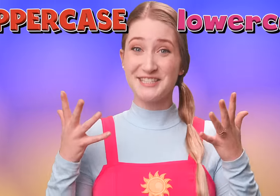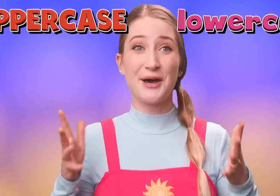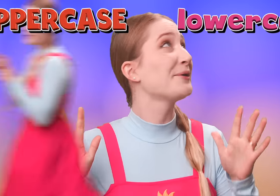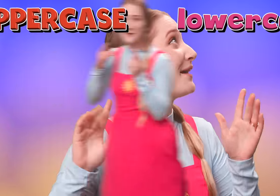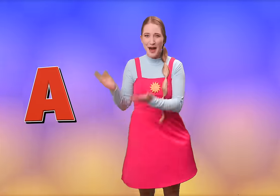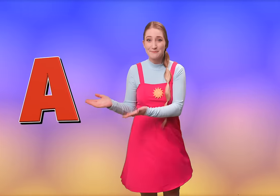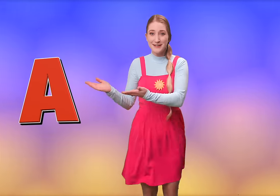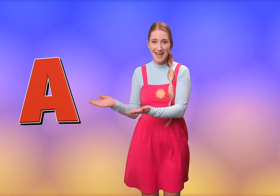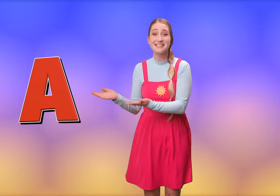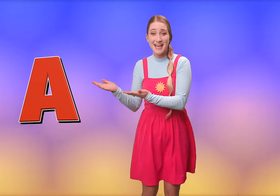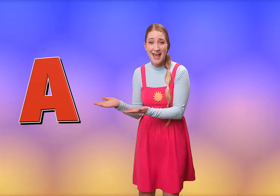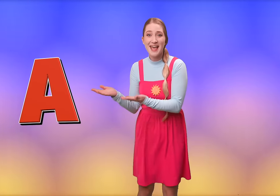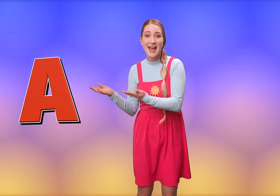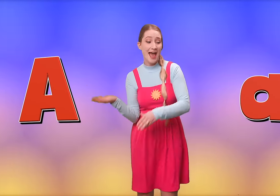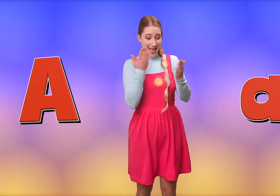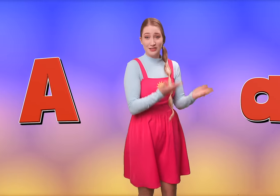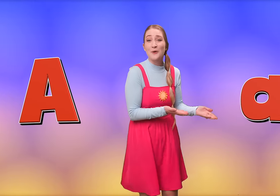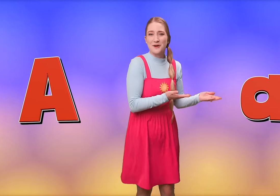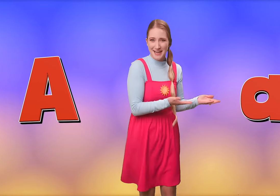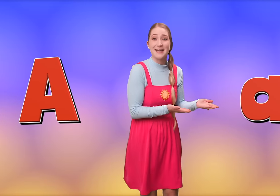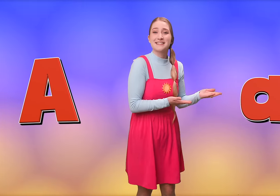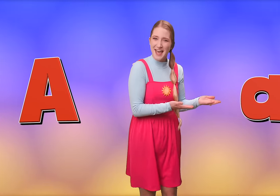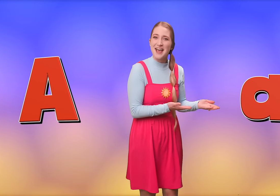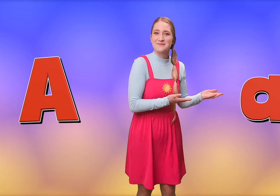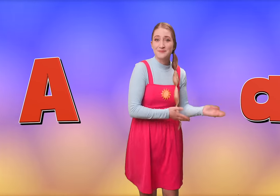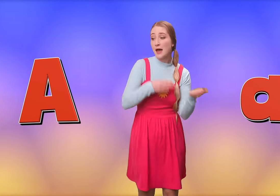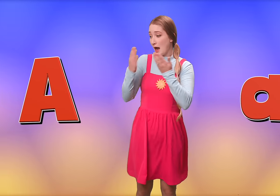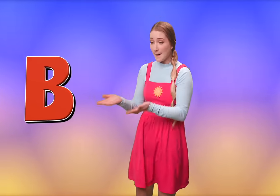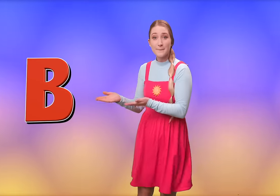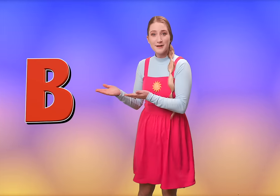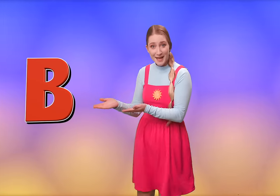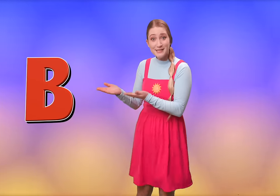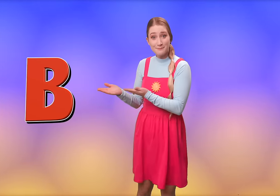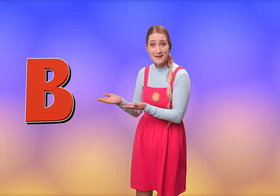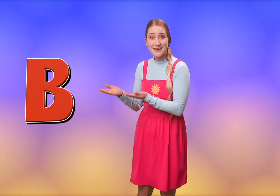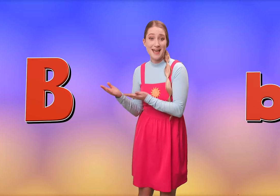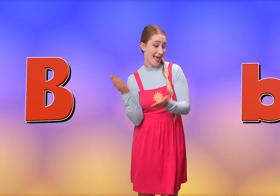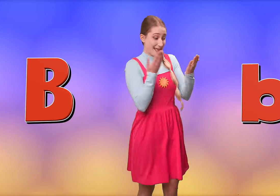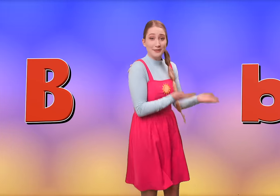Let's go Uppercase A and lowercase A, case B and